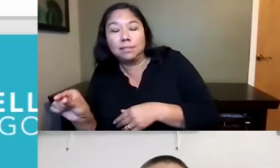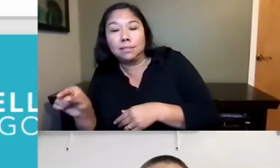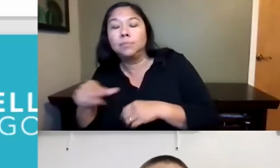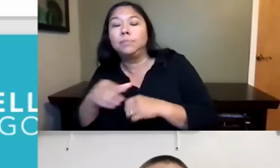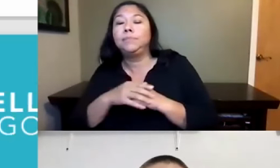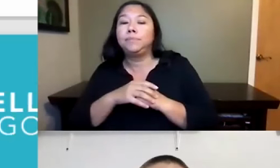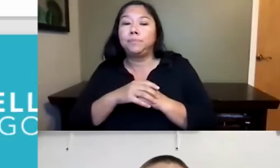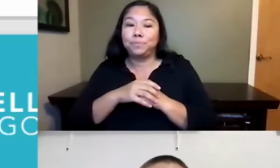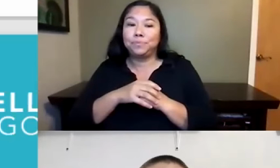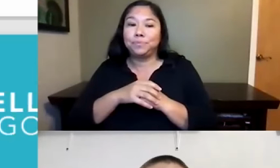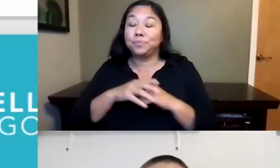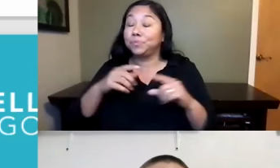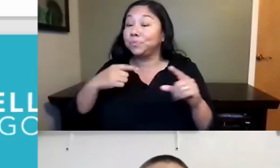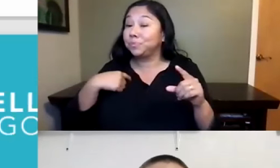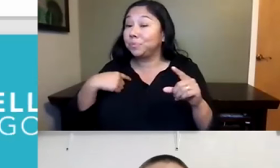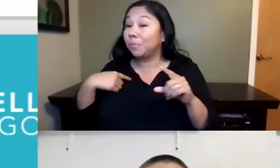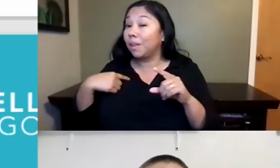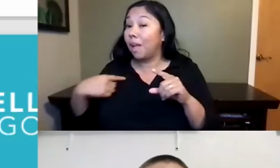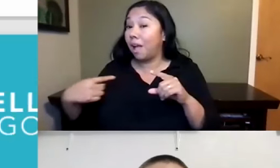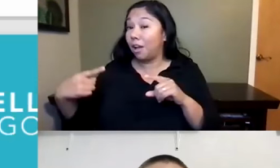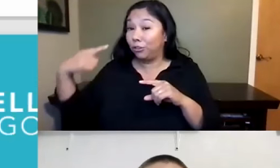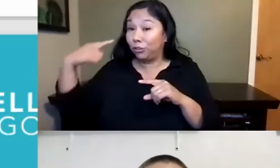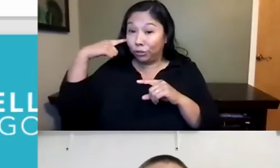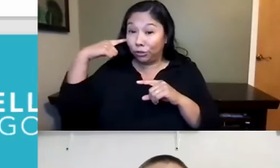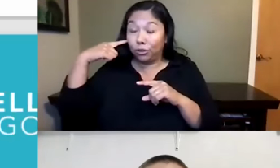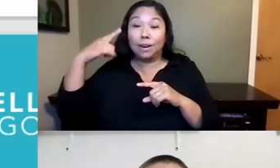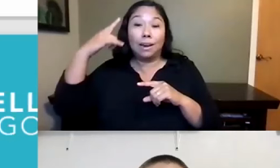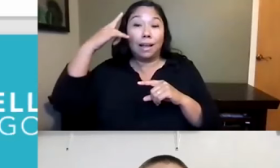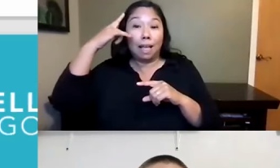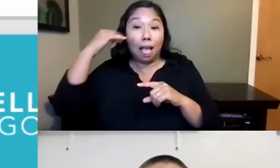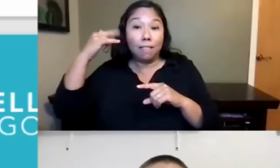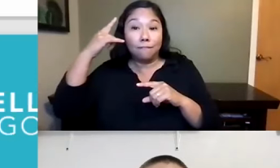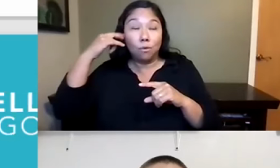I also heard that in California, (I don’t know how local this is but)